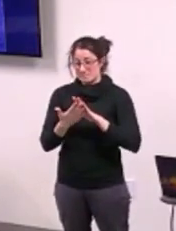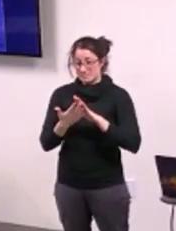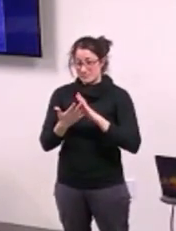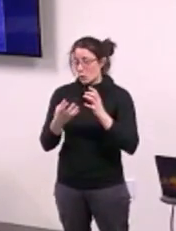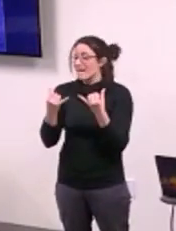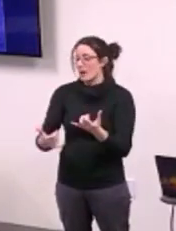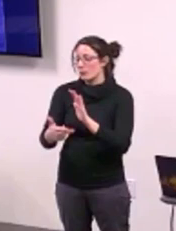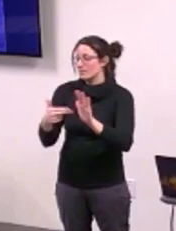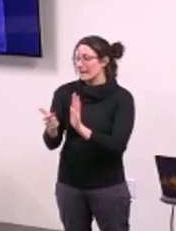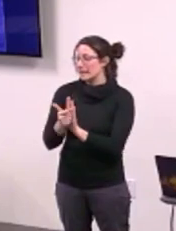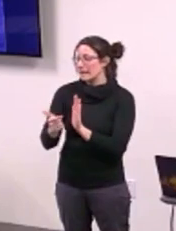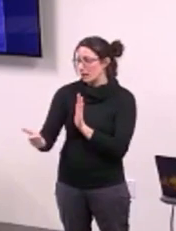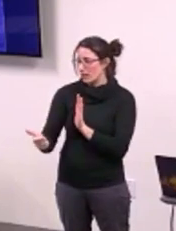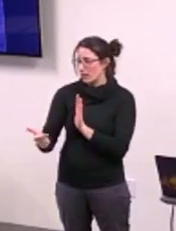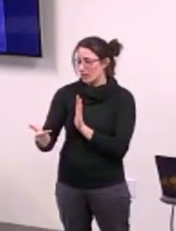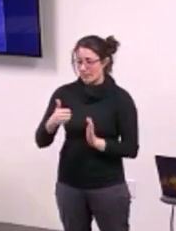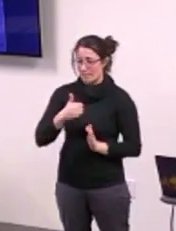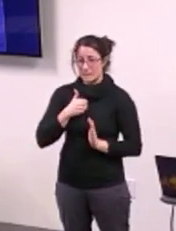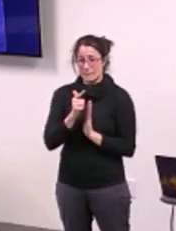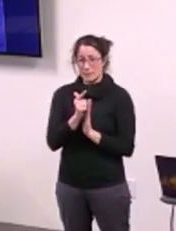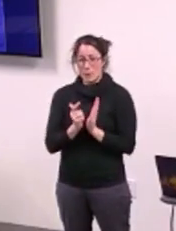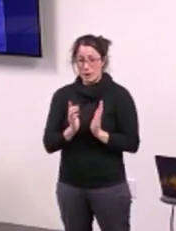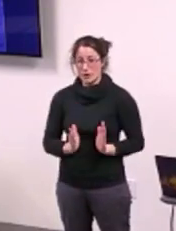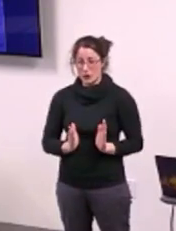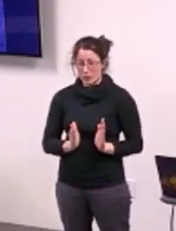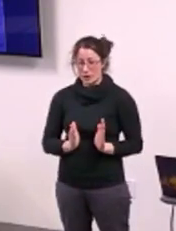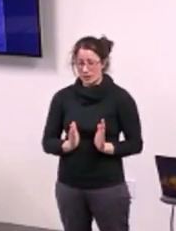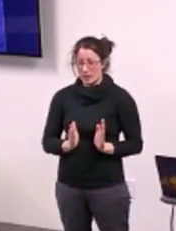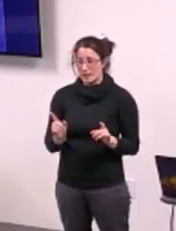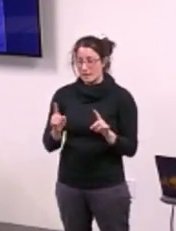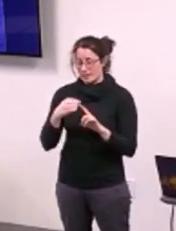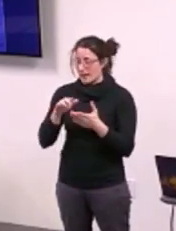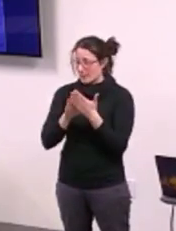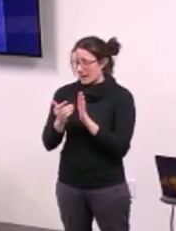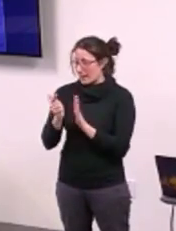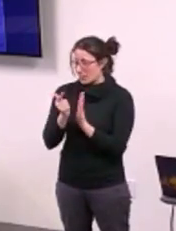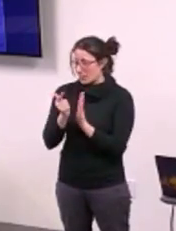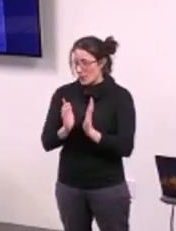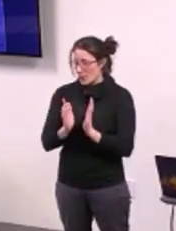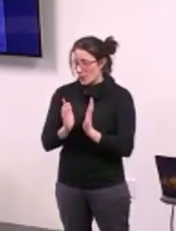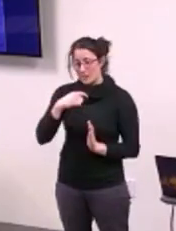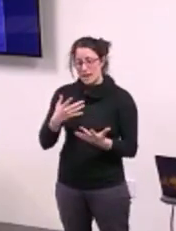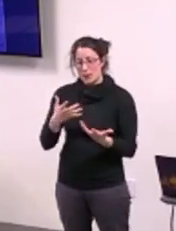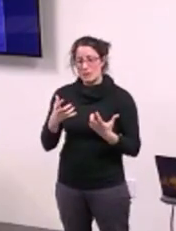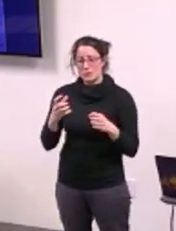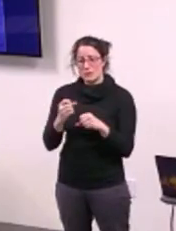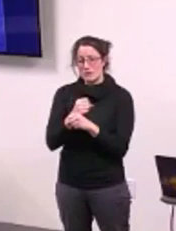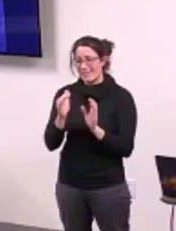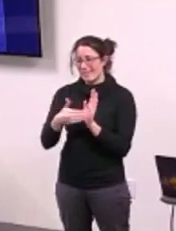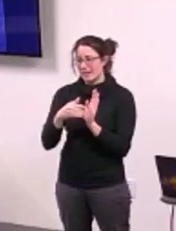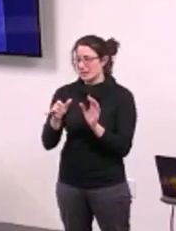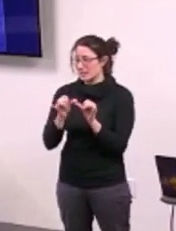And I'm a lawyer. But I became a lawyer so I could actually fight against the system and this is really important.